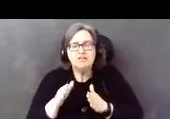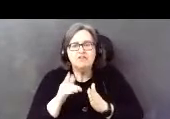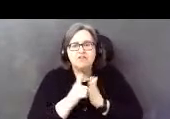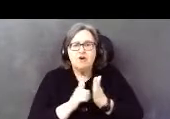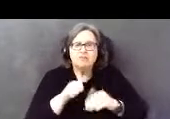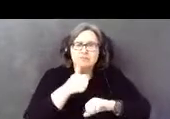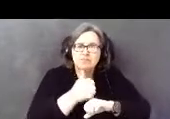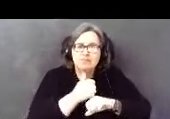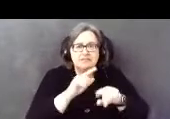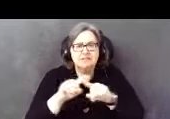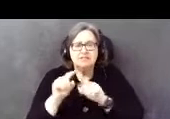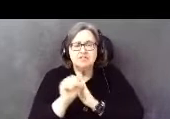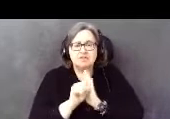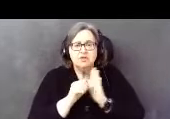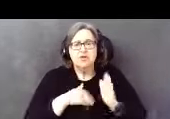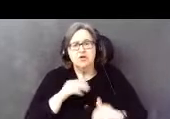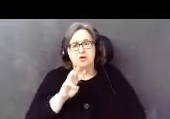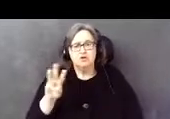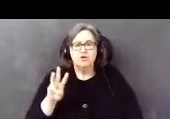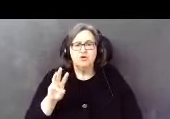In the web site, Cherylswords.com.